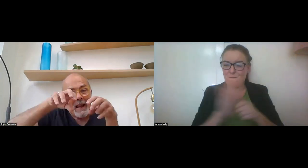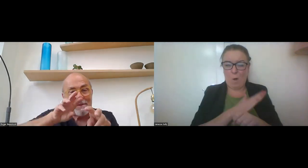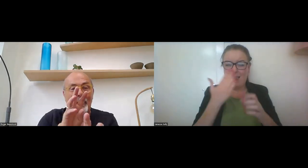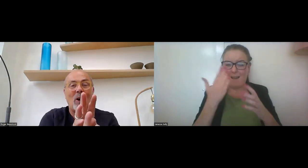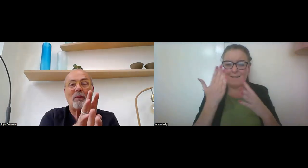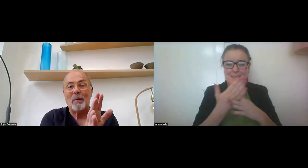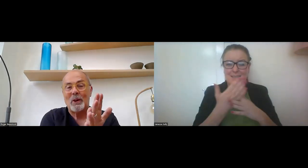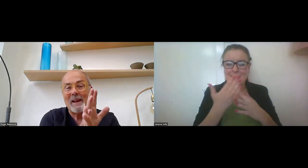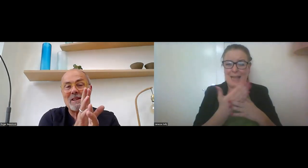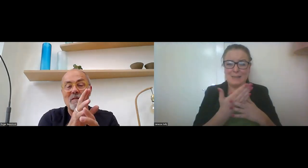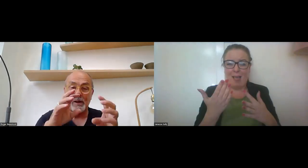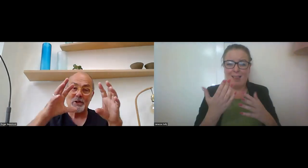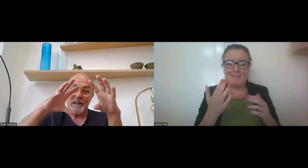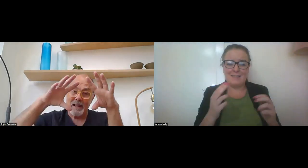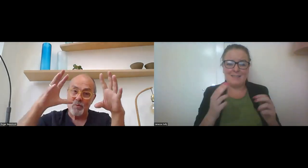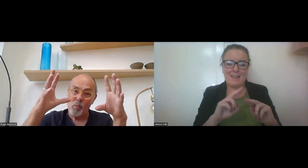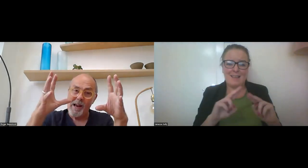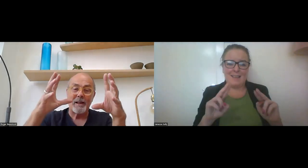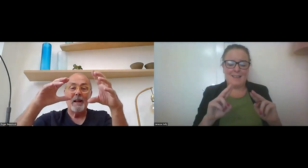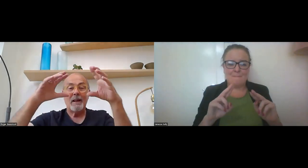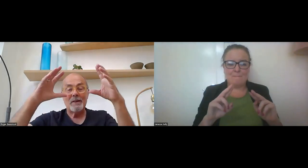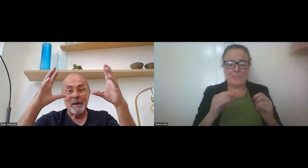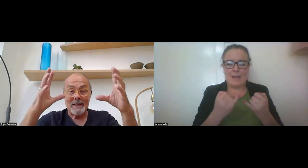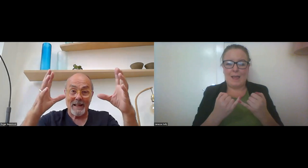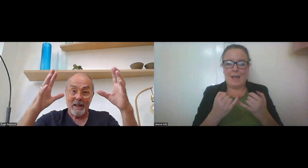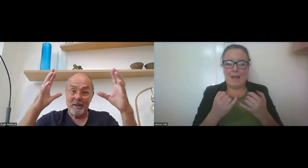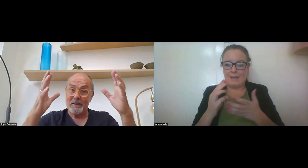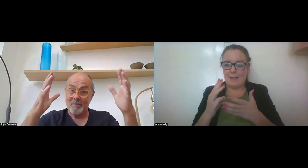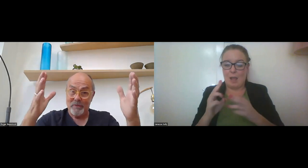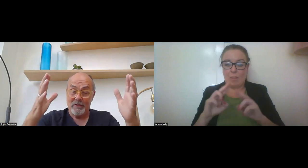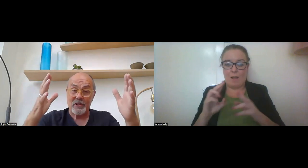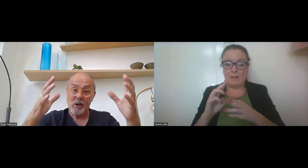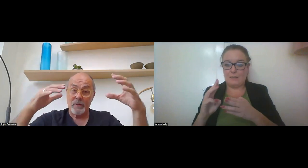as part of the creative process, as well as maintaining the service